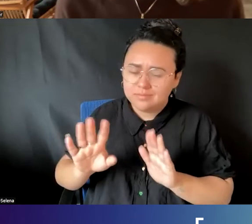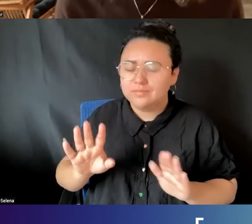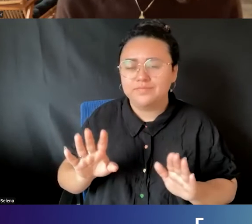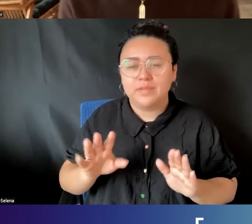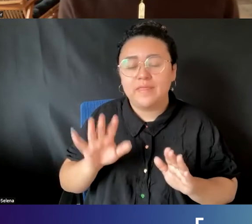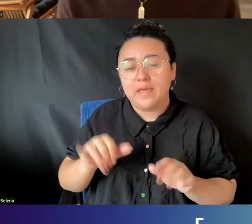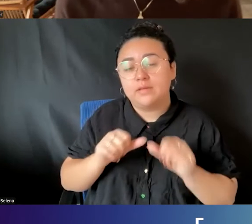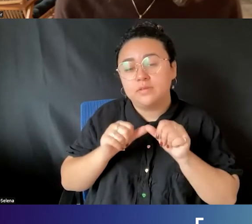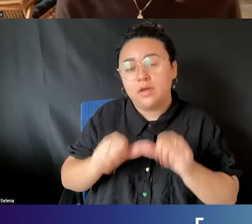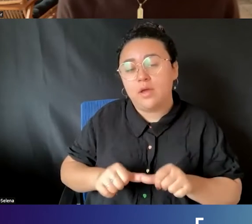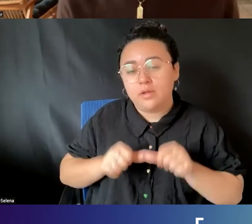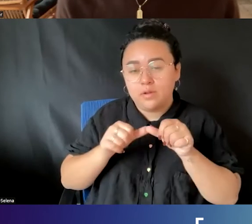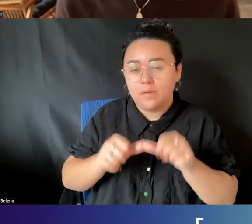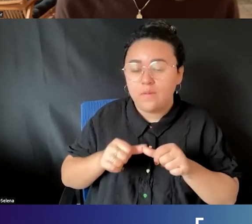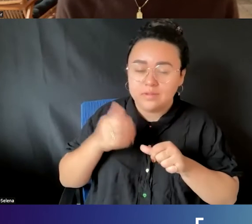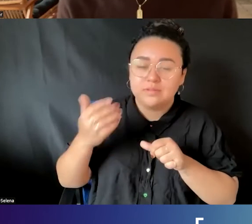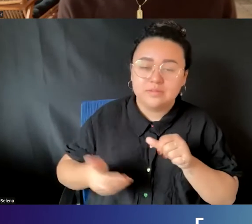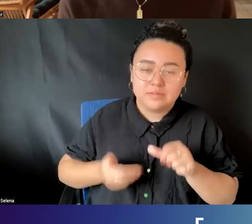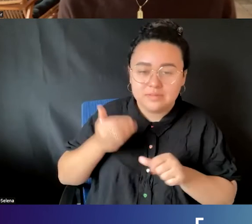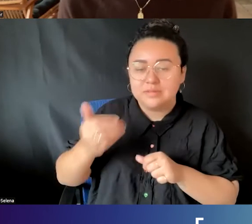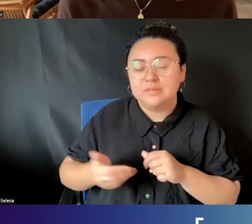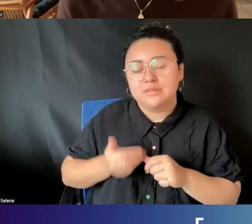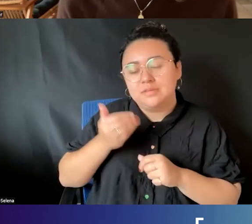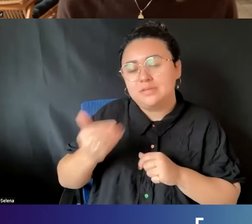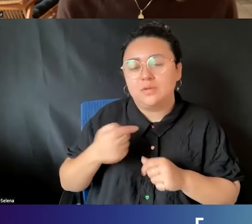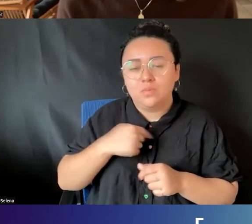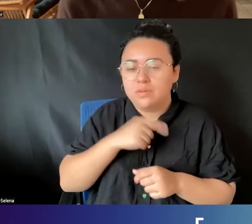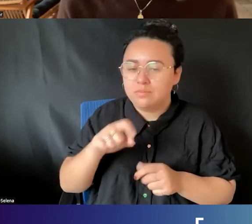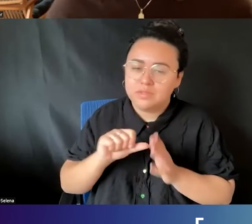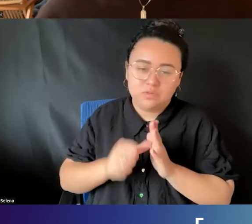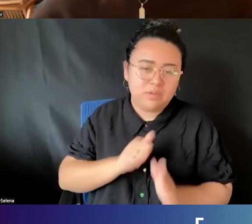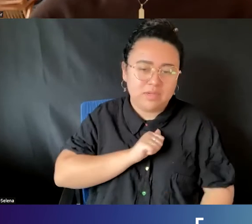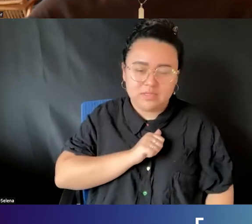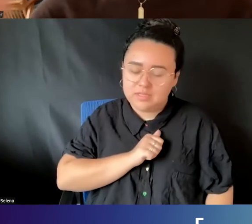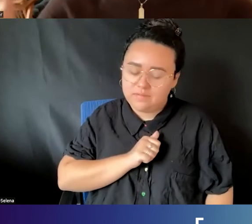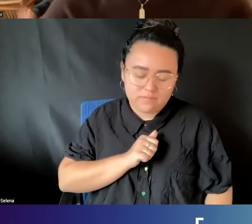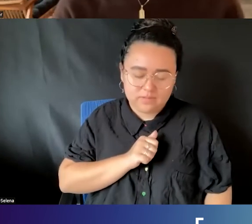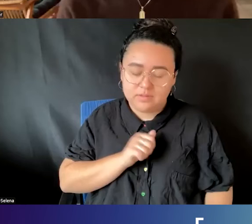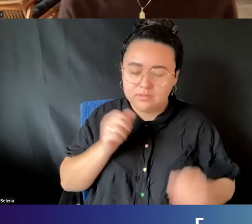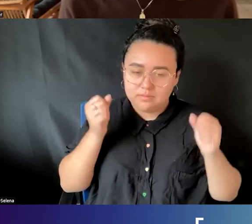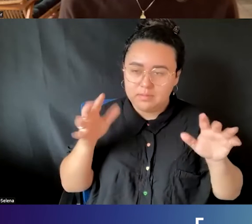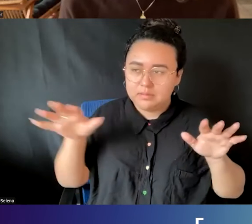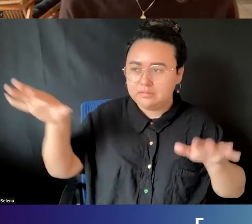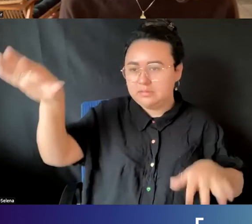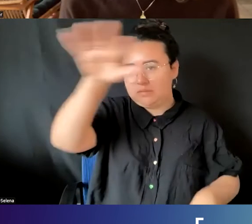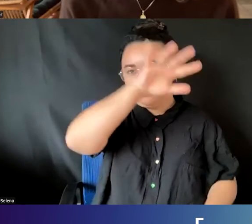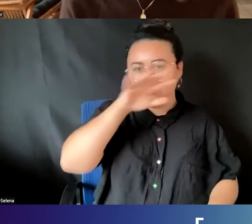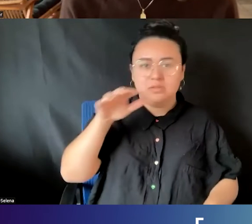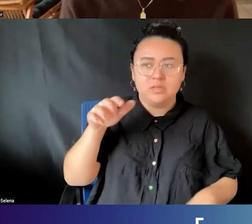like that's an ongoing thing that we all have to remind ourselves of because there's a lot of forces in the marketplace that work to make us feel otherwise.